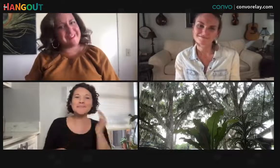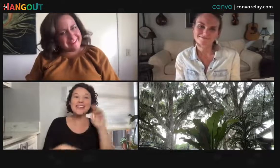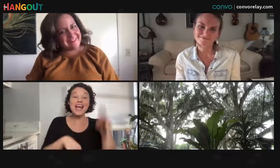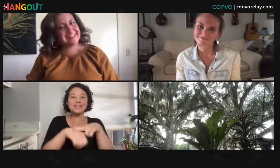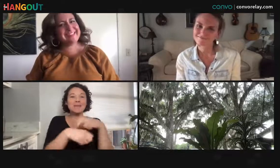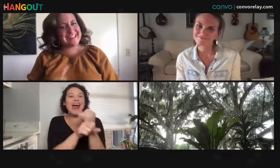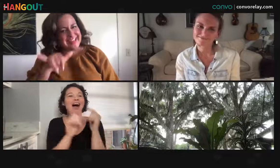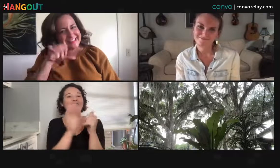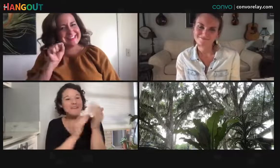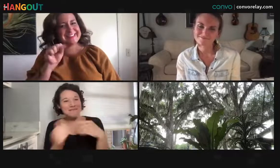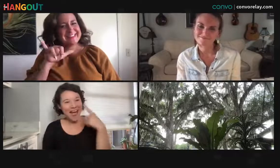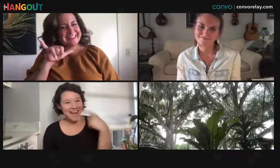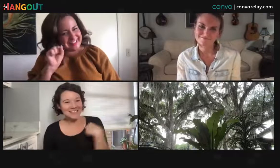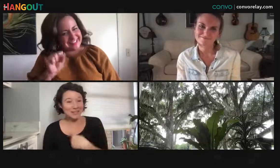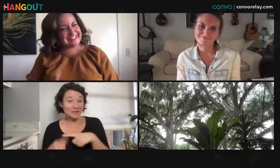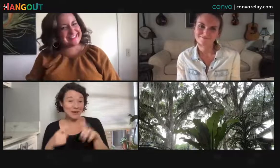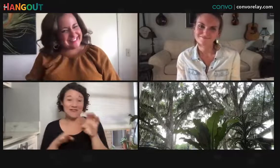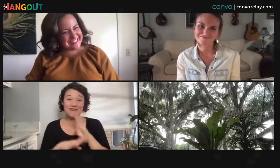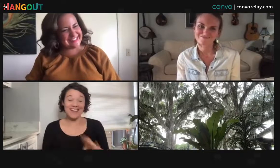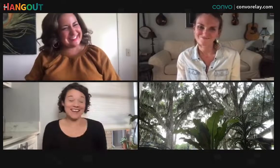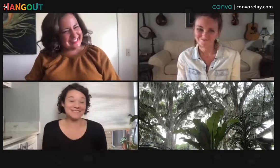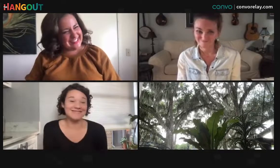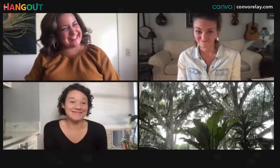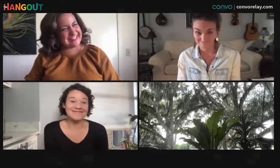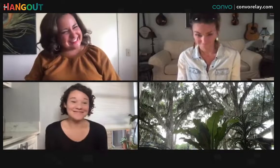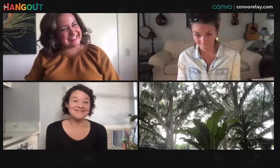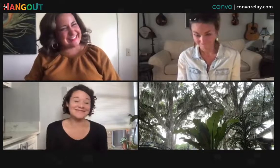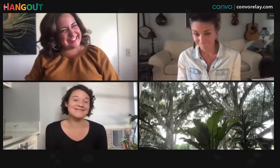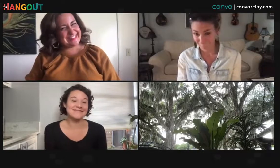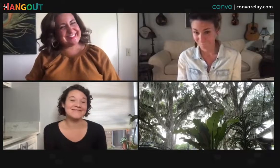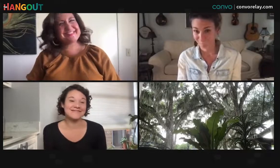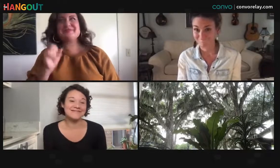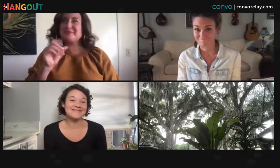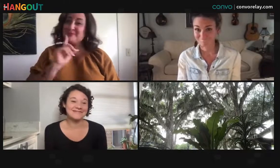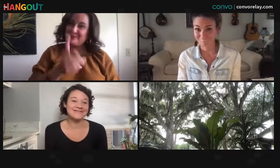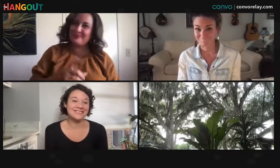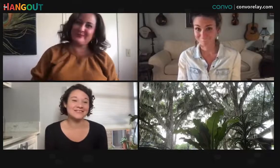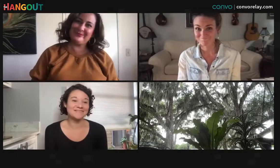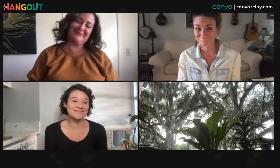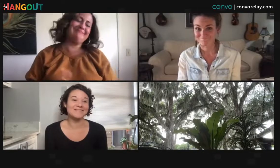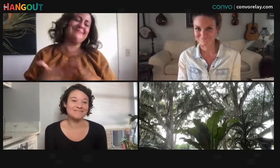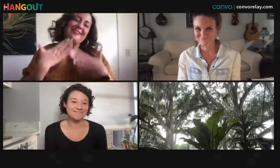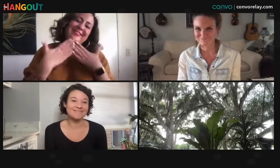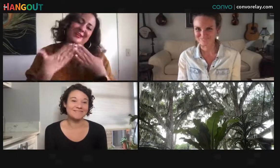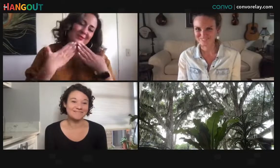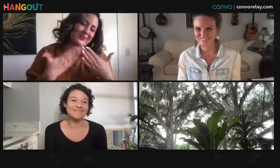nature you don't always feel like you need to feel the space so it's interesting i think nature encourages us to be quiet